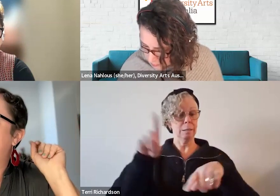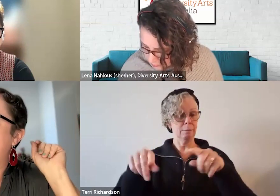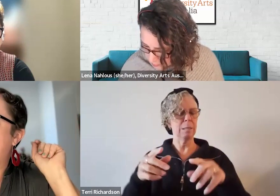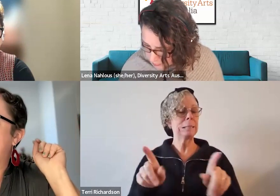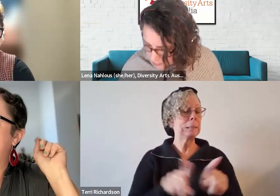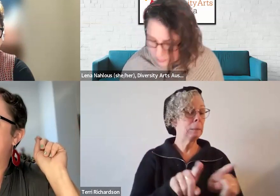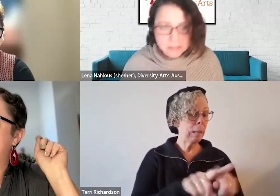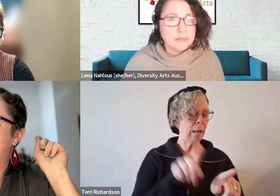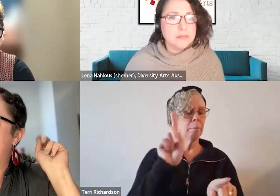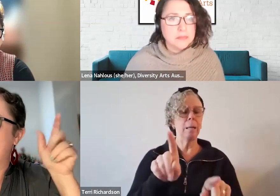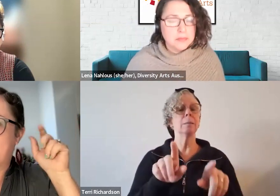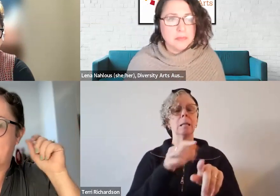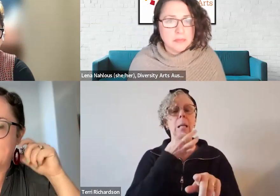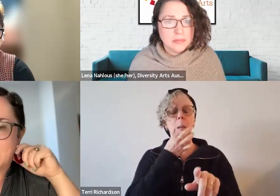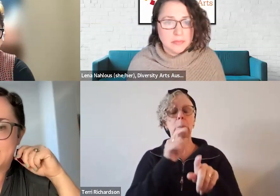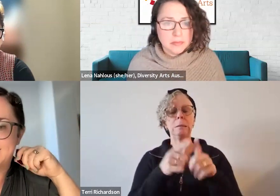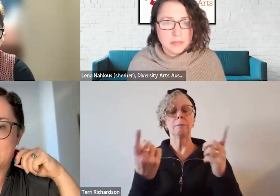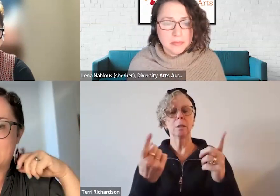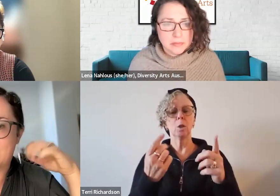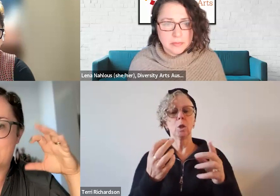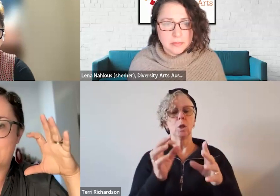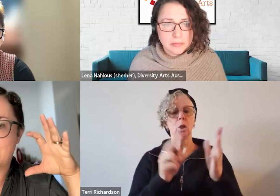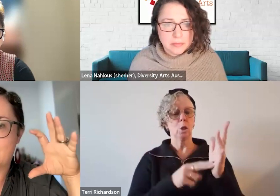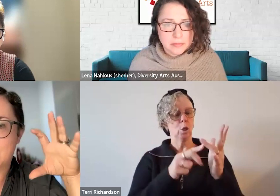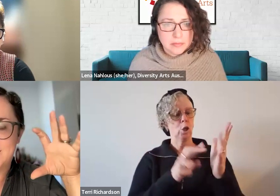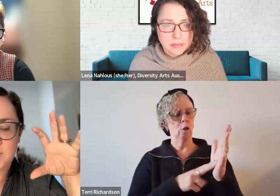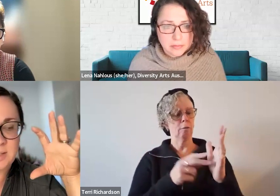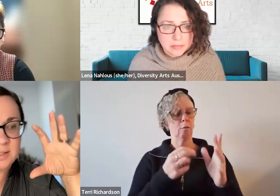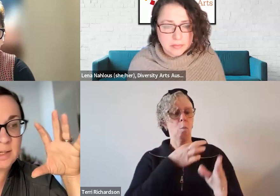and the not-for-profit requirements of organisations,